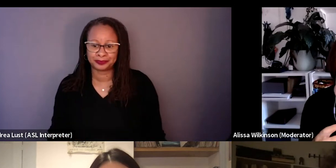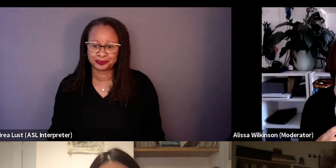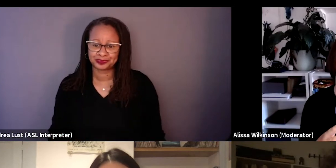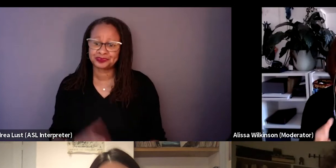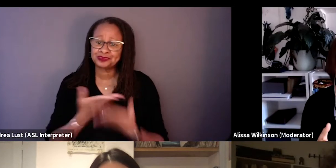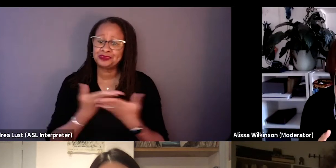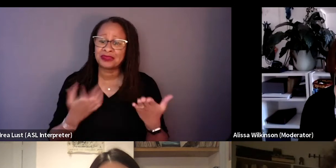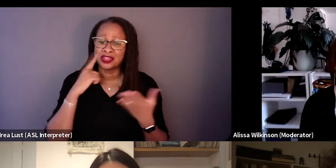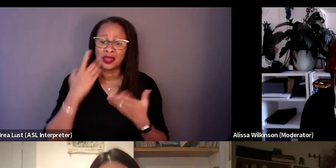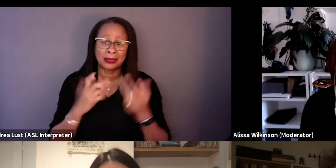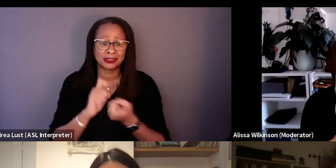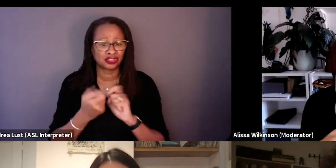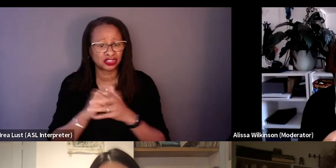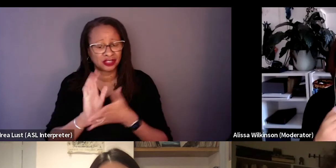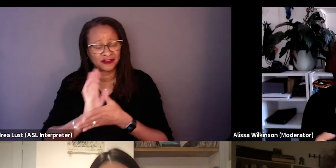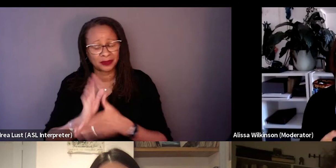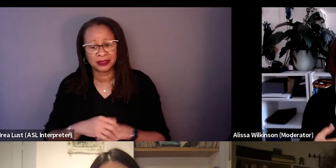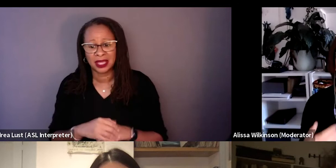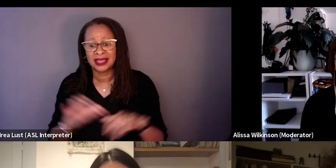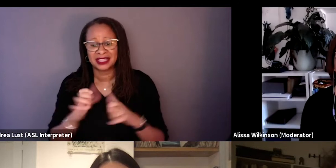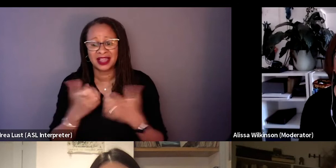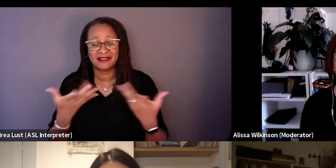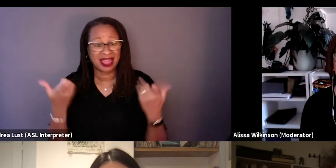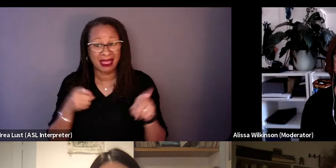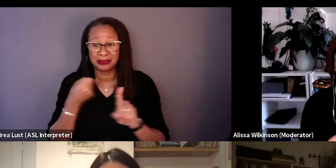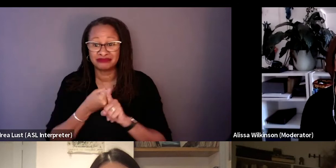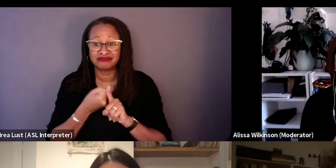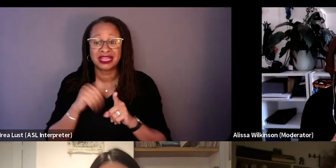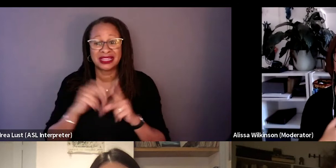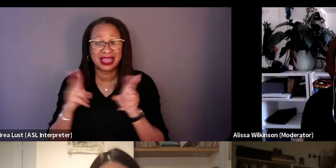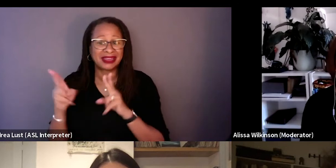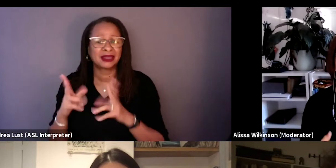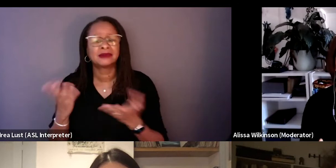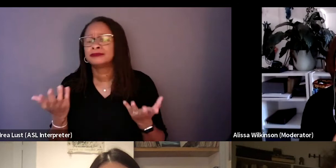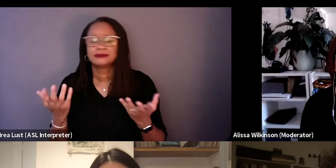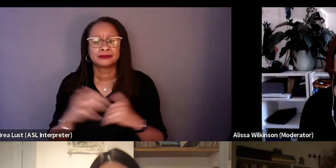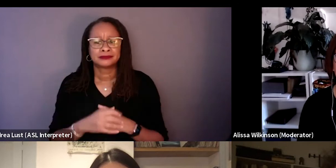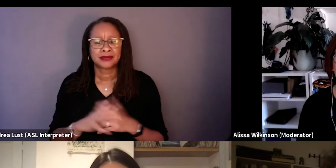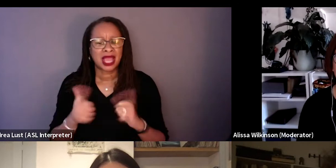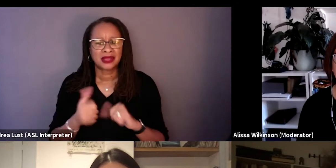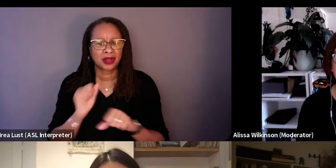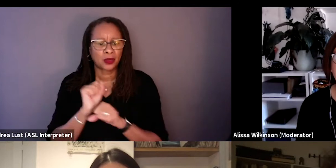might be changing in the film? Did a lot of that just kind of happen in the edit? How, how did that work? Maybe Marcel, you could start us off?